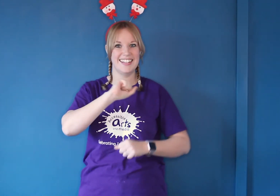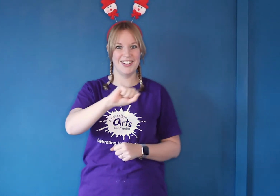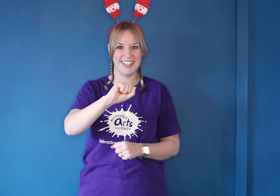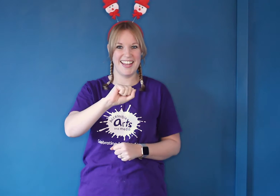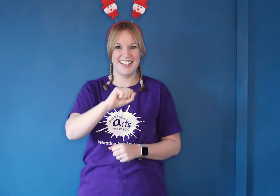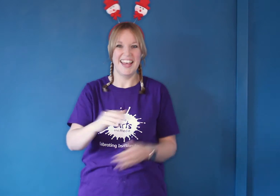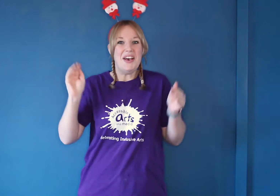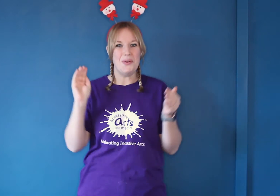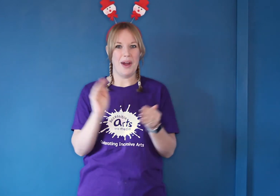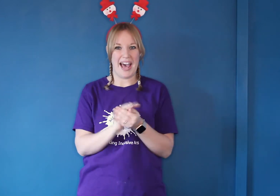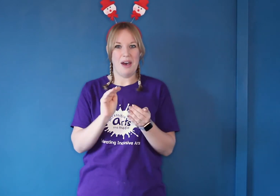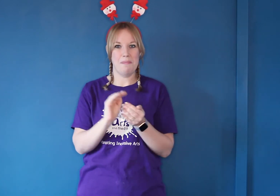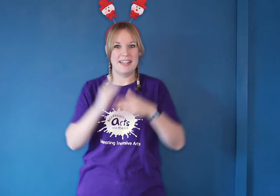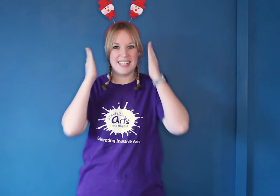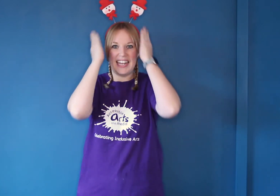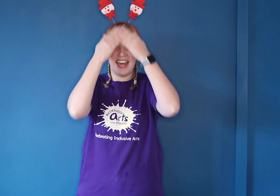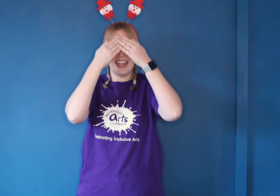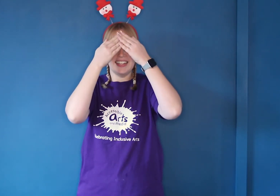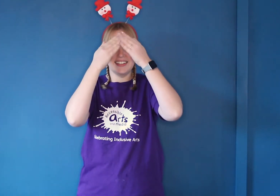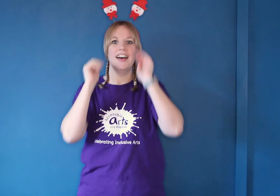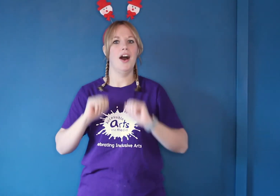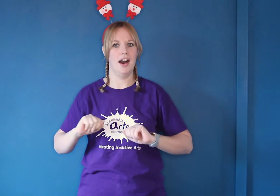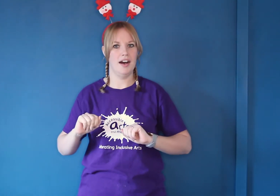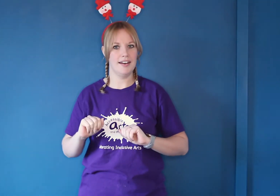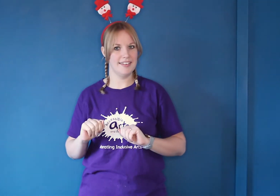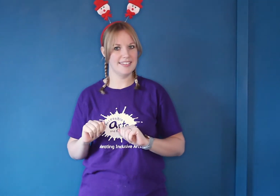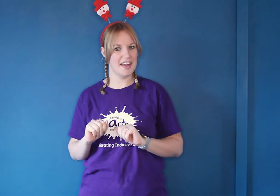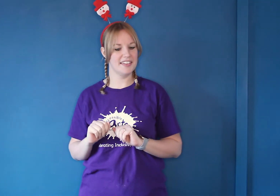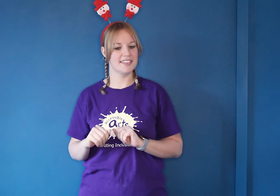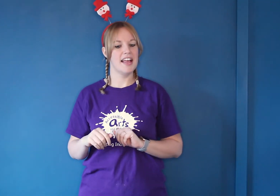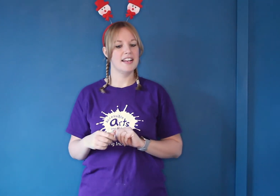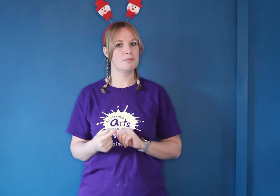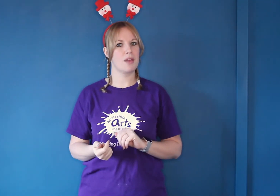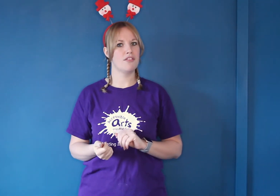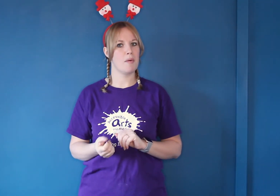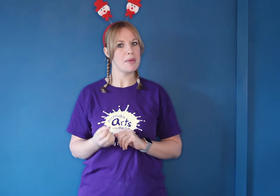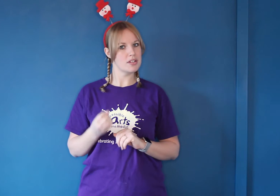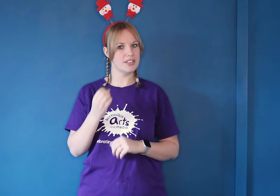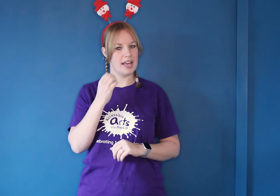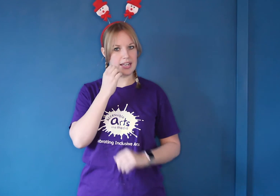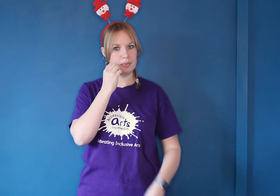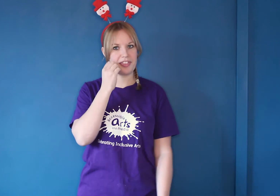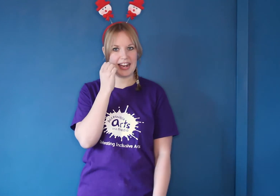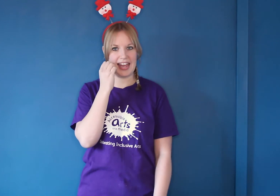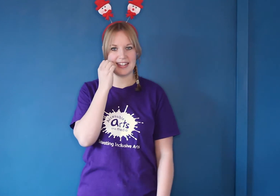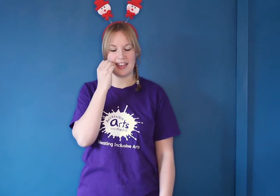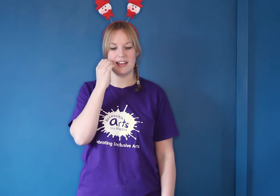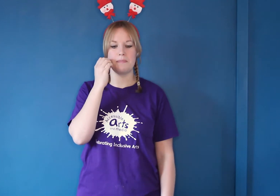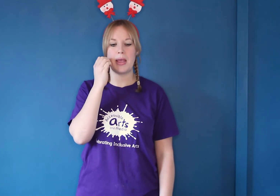Your turn. We're happy tonight. Ah nice. Let’s go from ‘a beautiful sight’. Let’s put that line together.